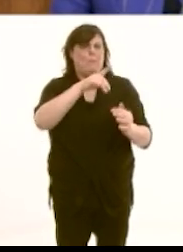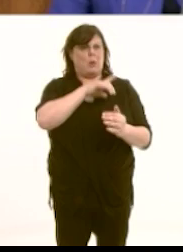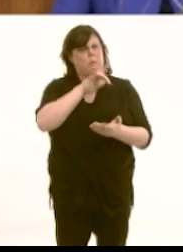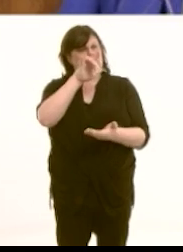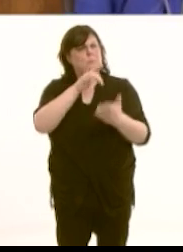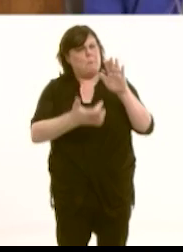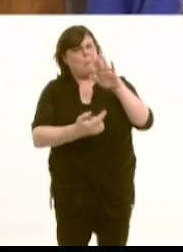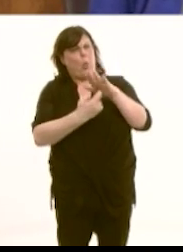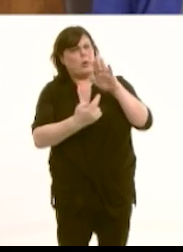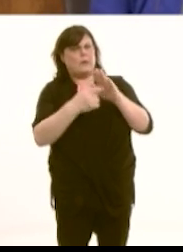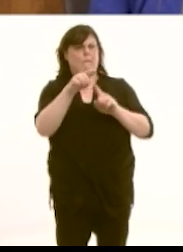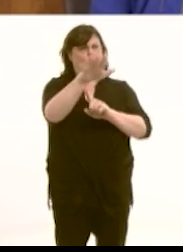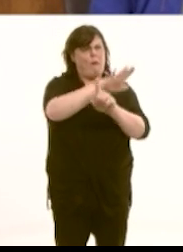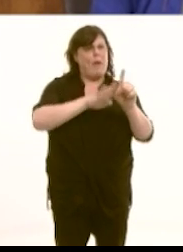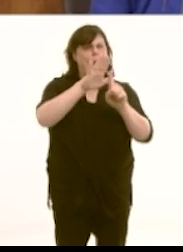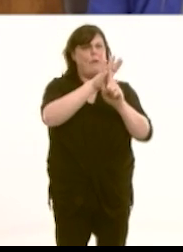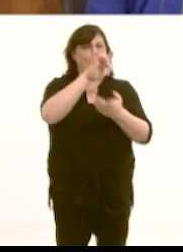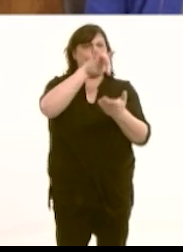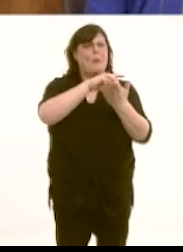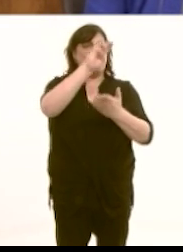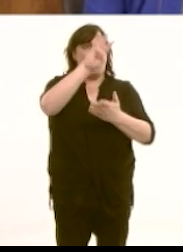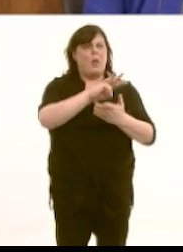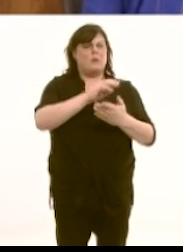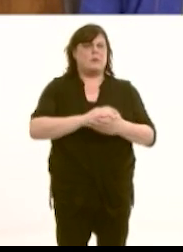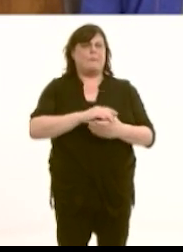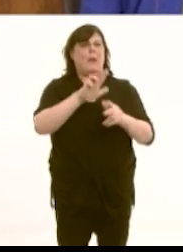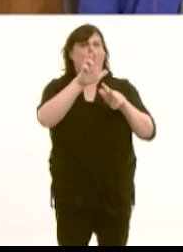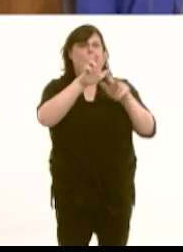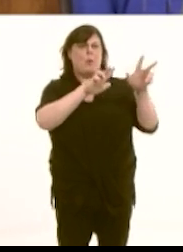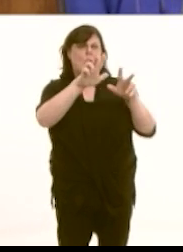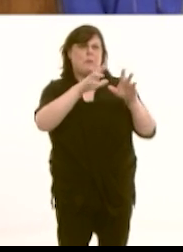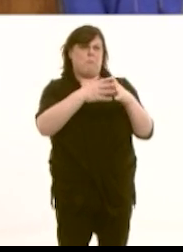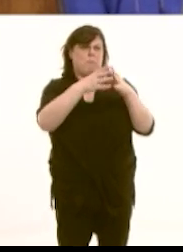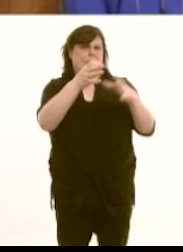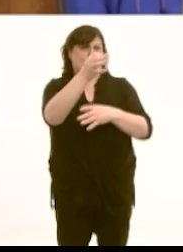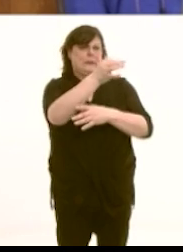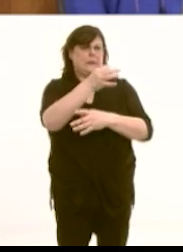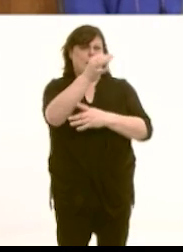Itís the largest town in mid Wales and itís therefore extremely important that a crown